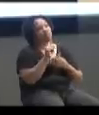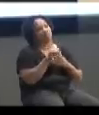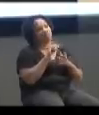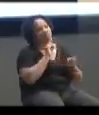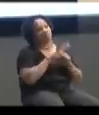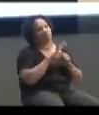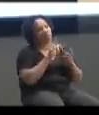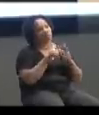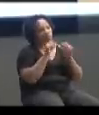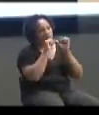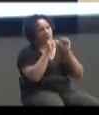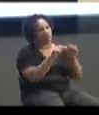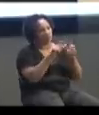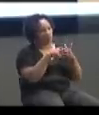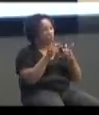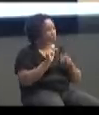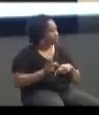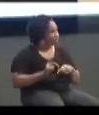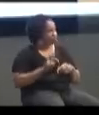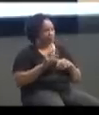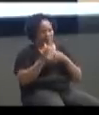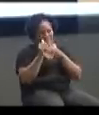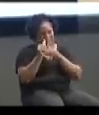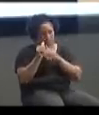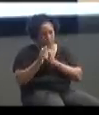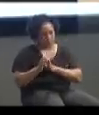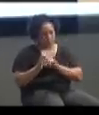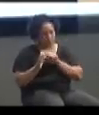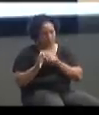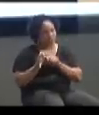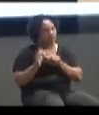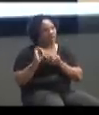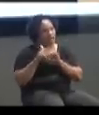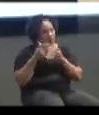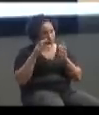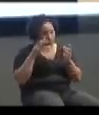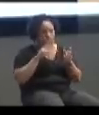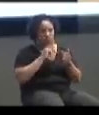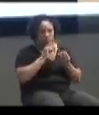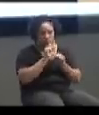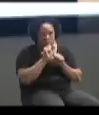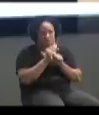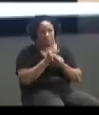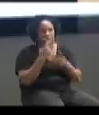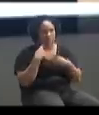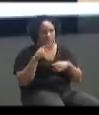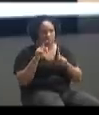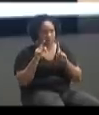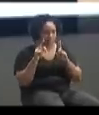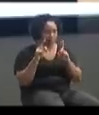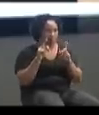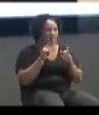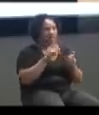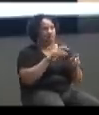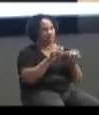LEADERSHIP. IN ORDER TO ENSURE SUCCESS AND SUSTAINABILITY INTO THE DNA OF